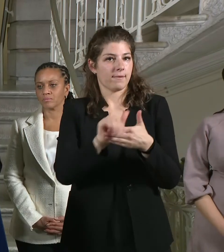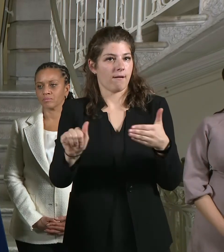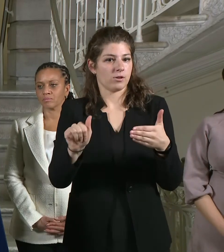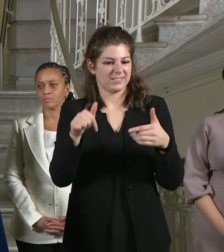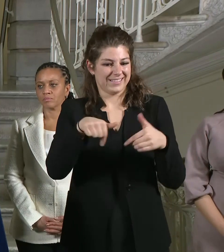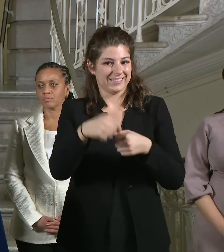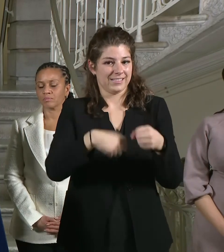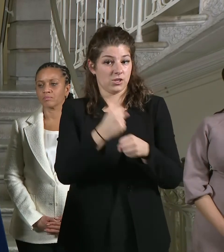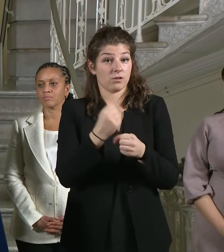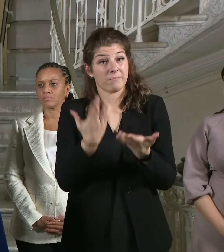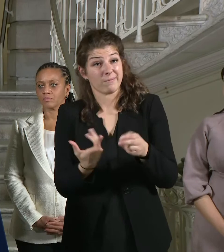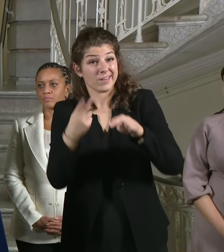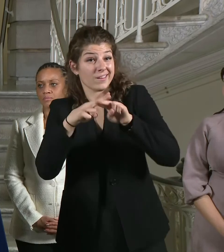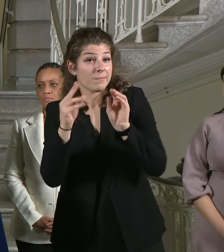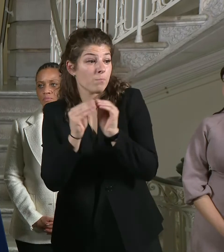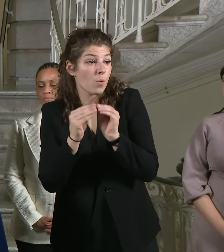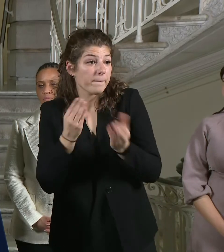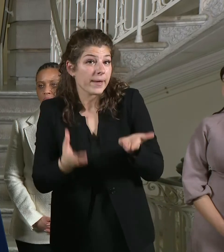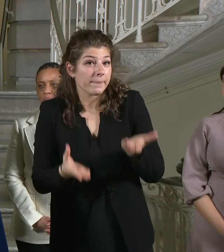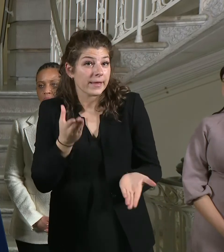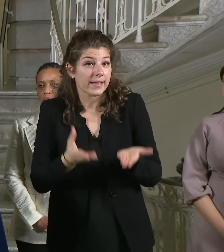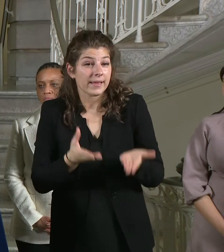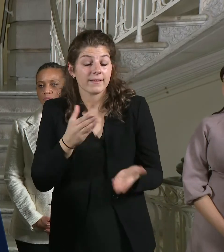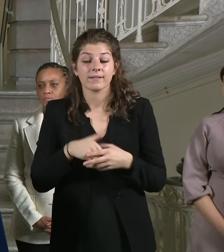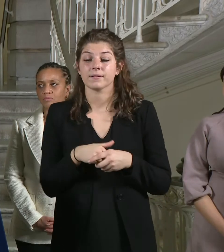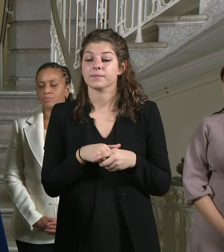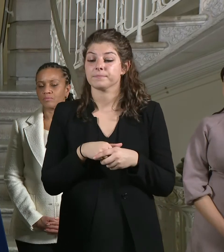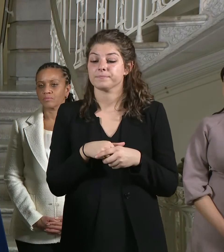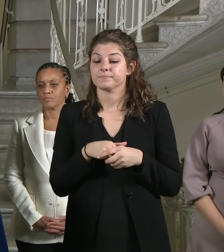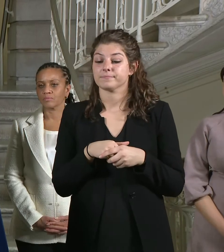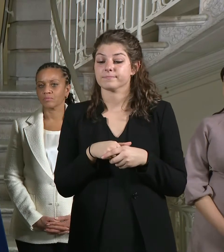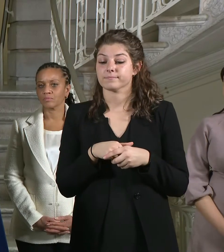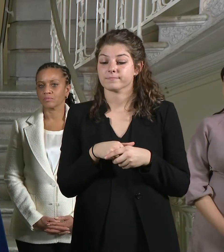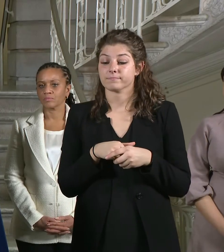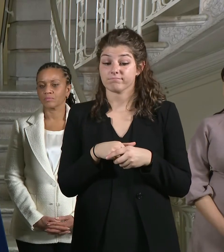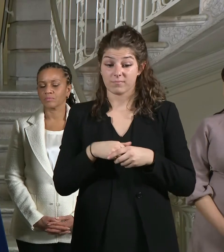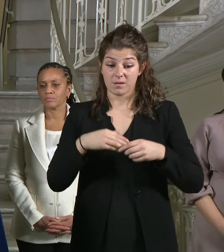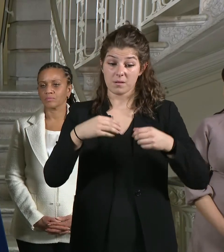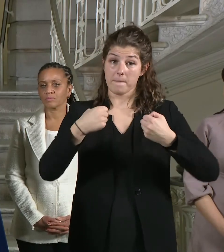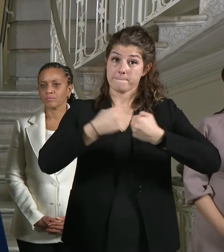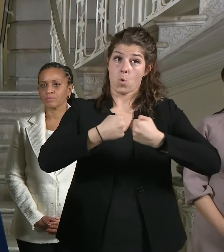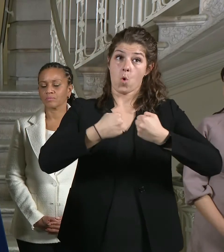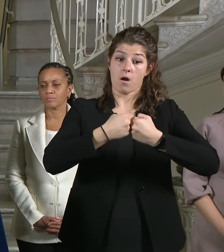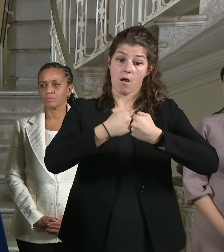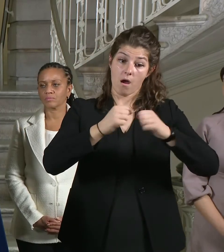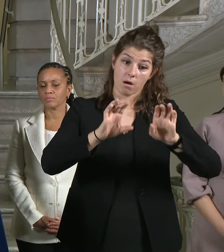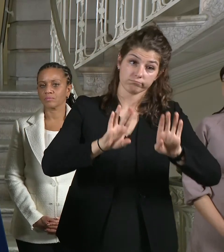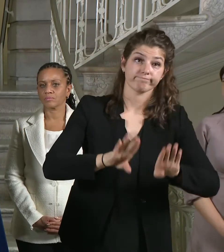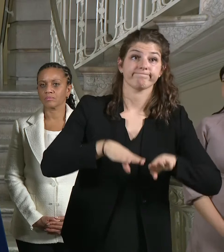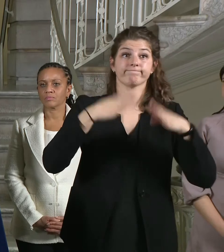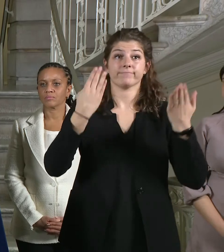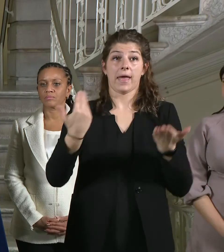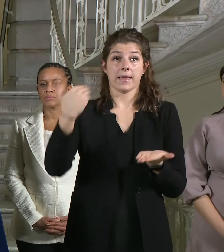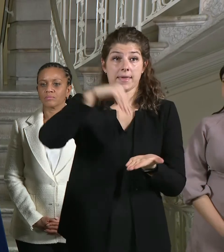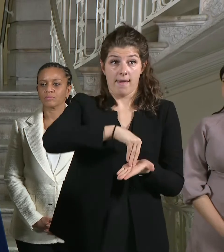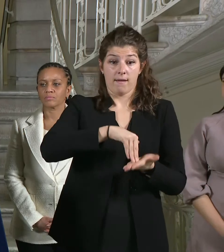ARE STILL IN THIS CRISIS. THE PREDICTION WILL BE ABOUT $1